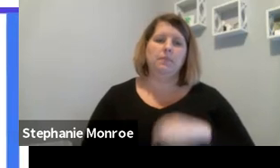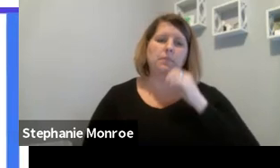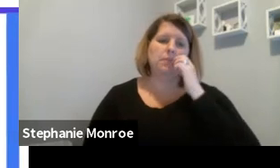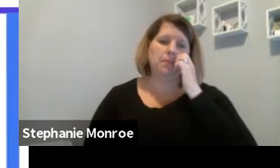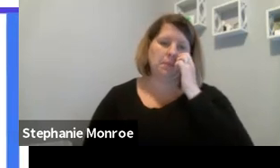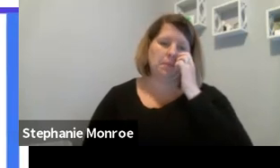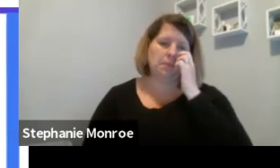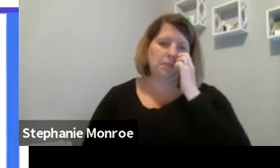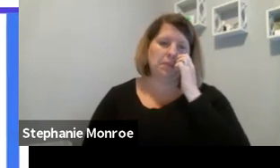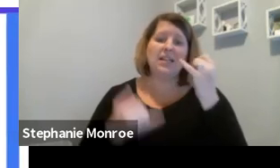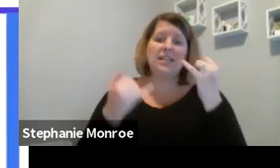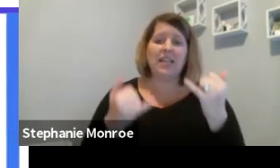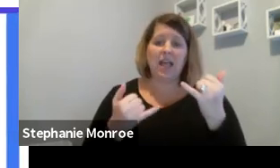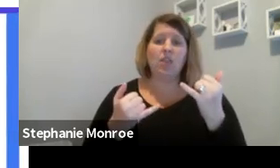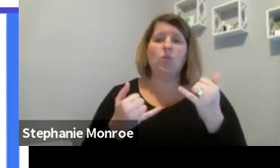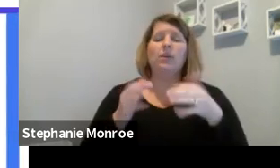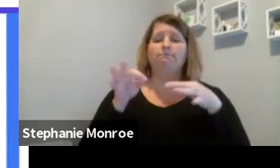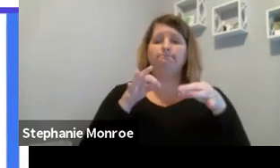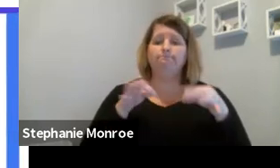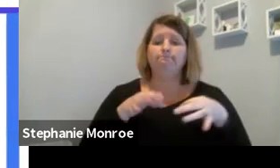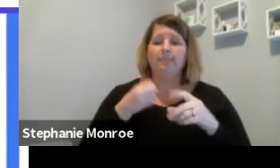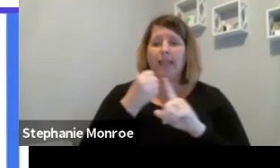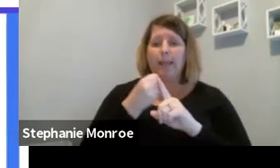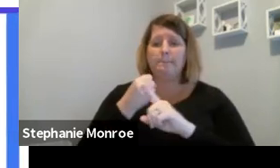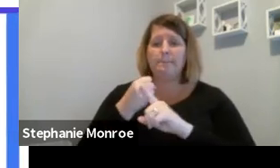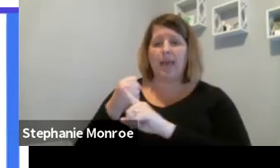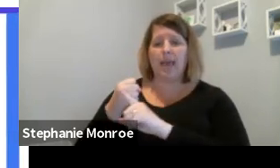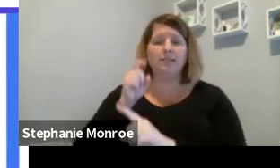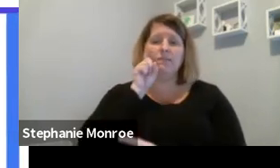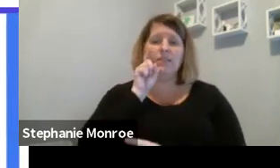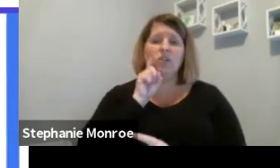Now that we have gone over the impact of sexual violence,